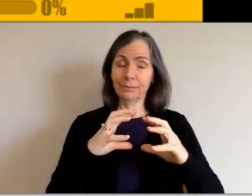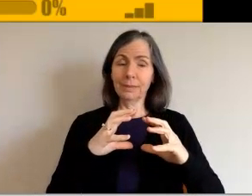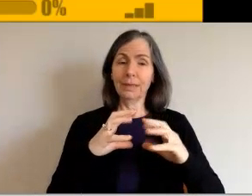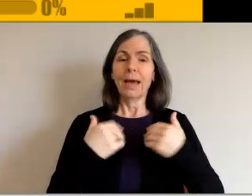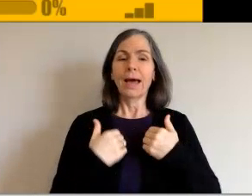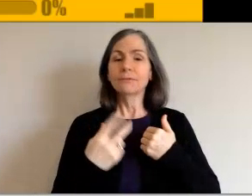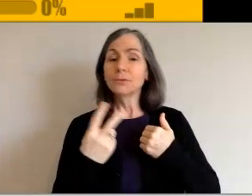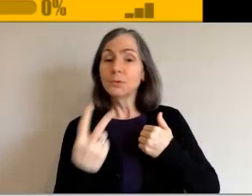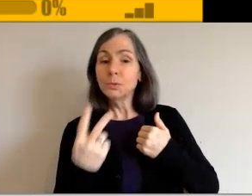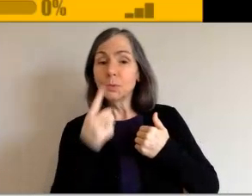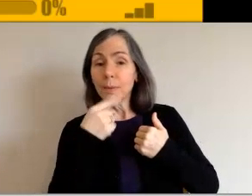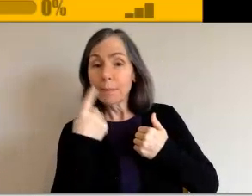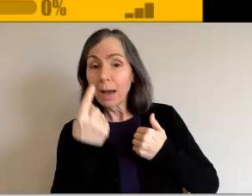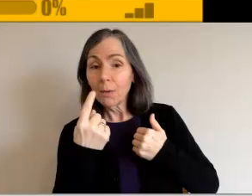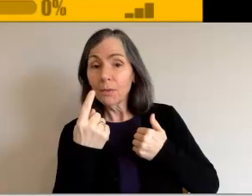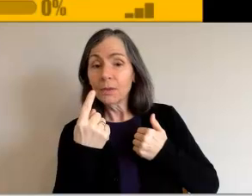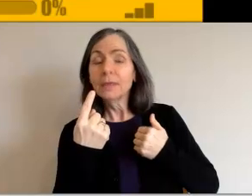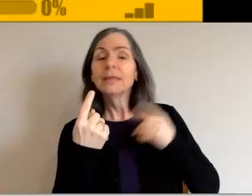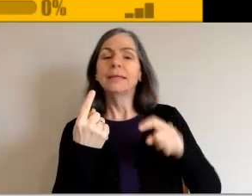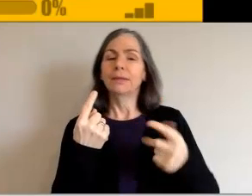you need three eyeballs.